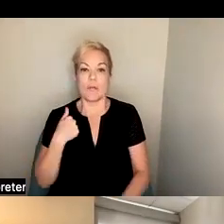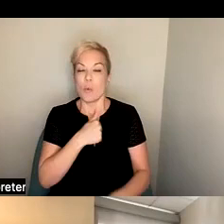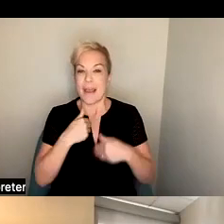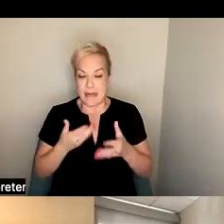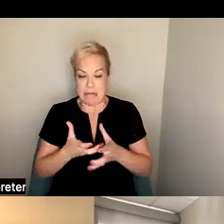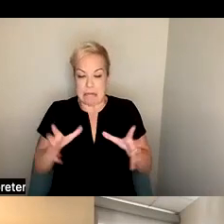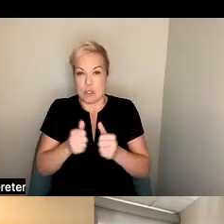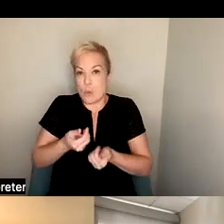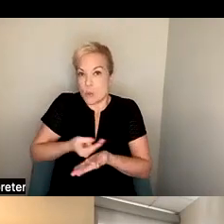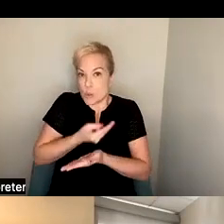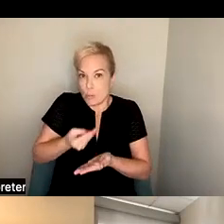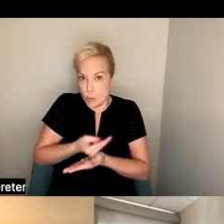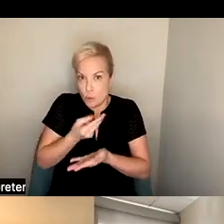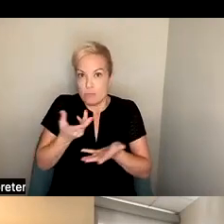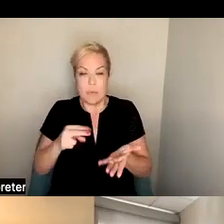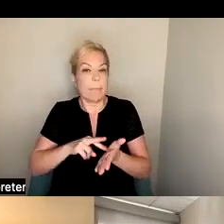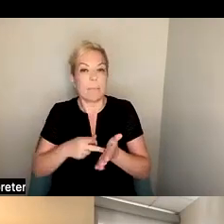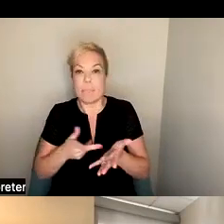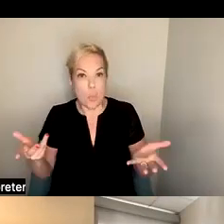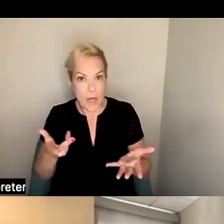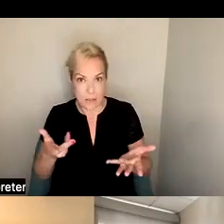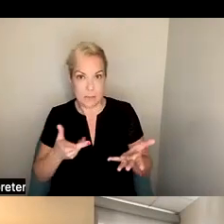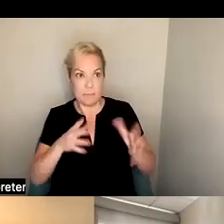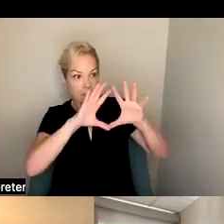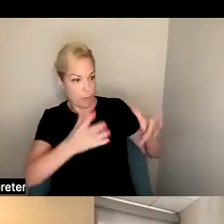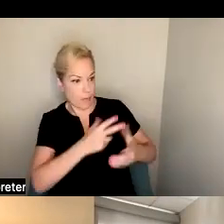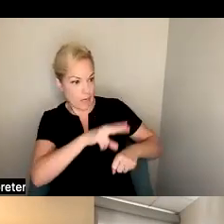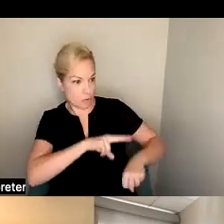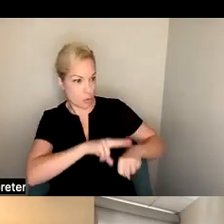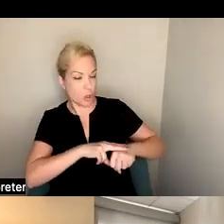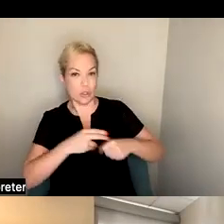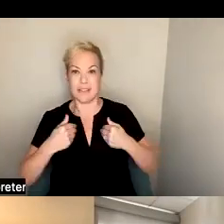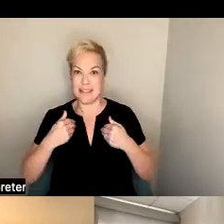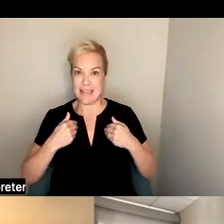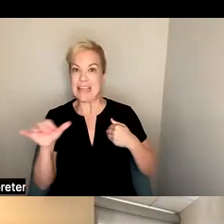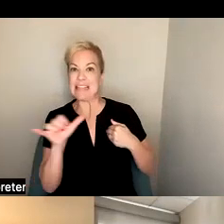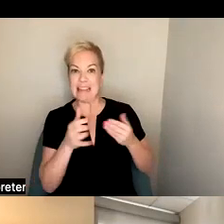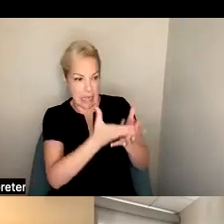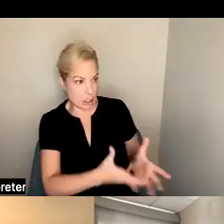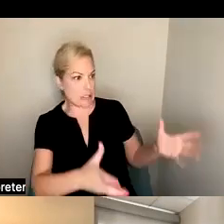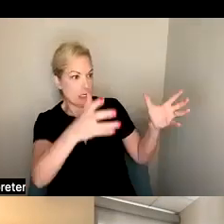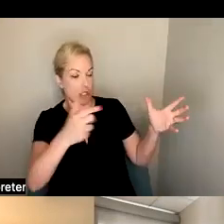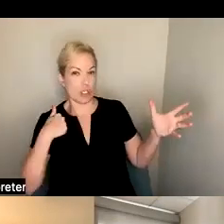the natural world as a, basically a giant dish. We would only use a spoon and we each had- each